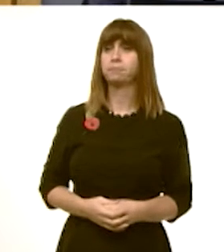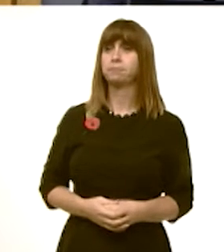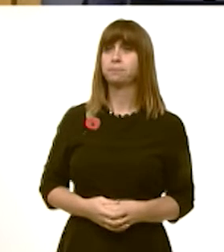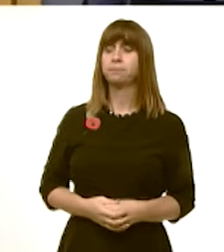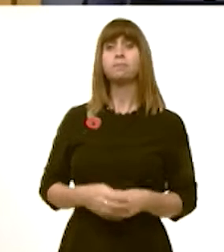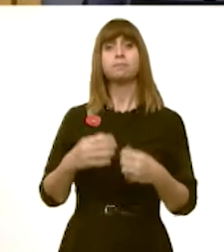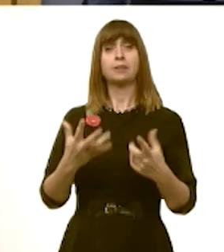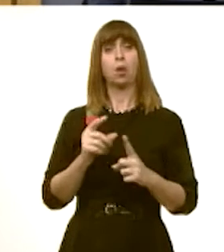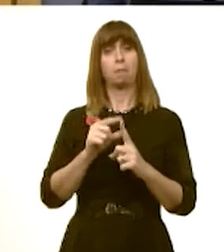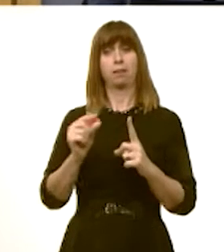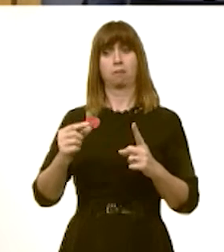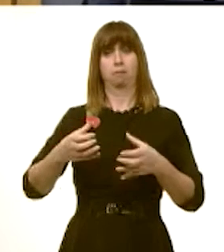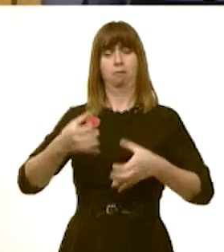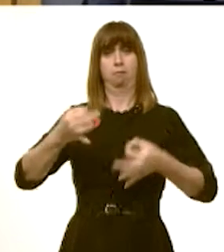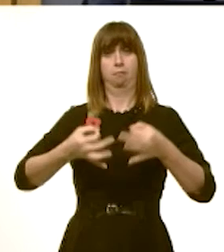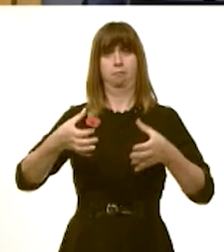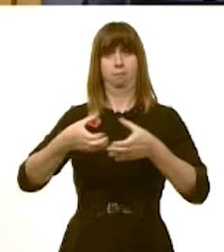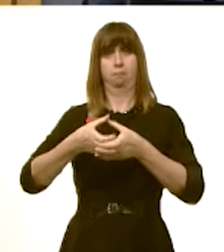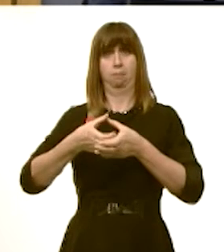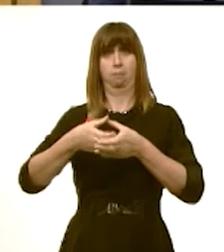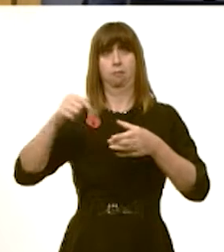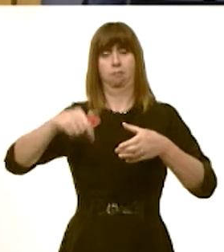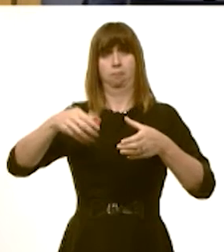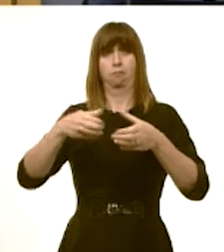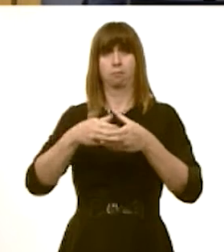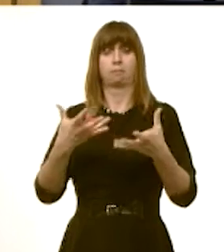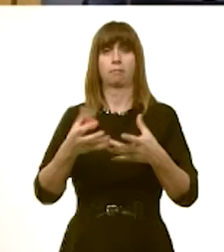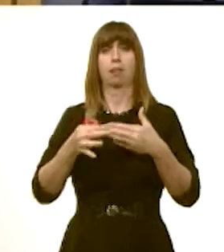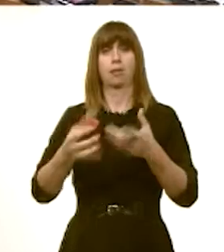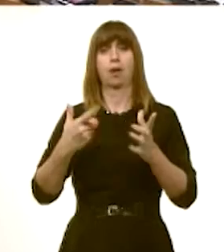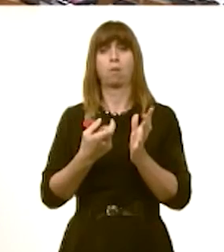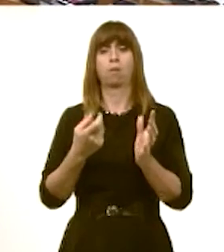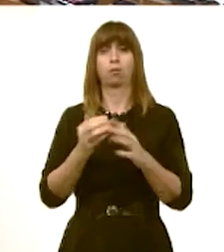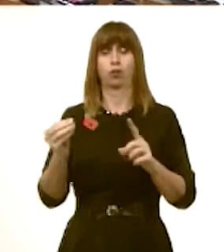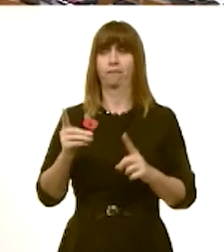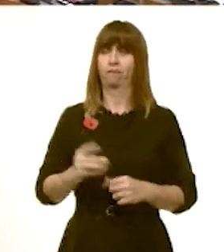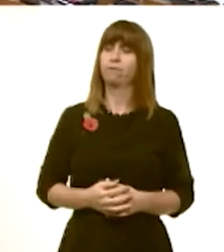and, first this afternoon, the leader of the opposition, Andrew R.T. Davies. Andrew R.T. Davies: Thank you very much, Presiding Officer.